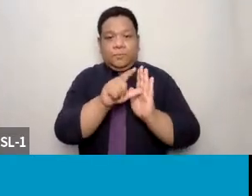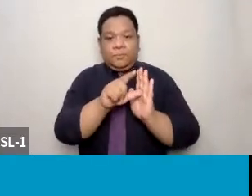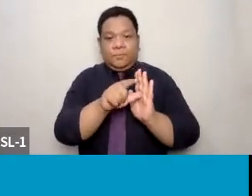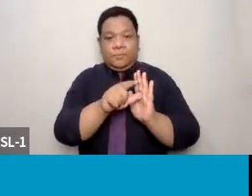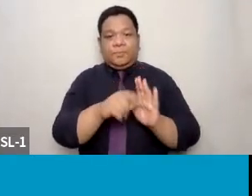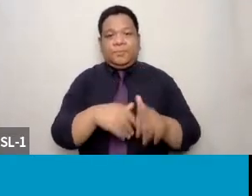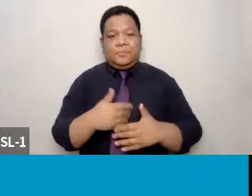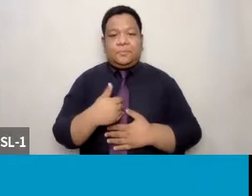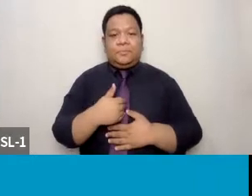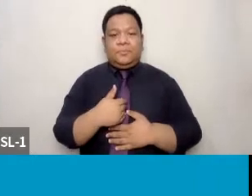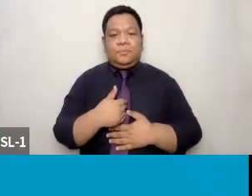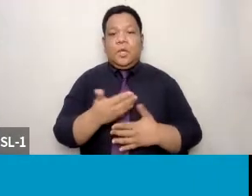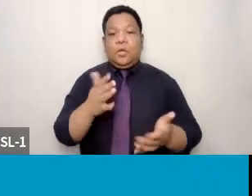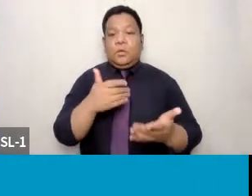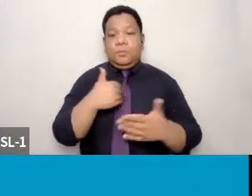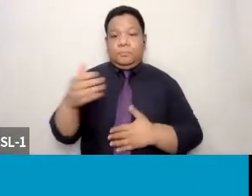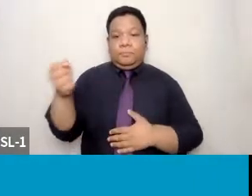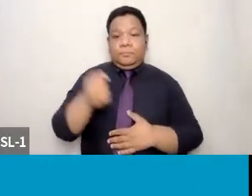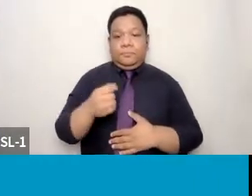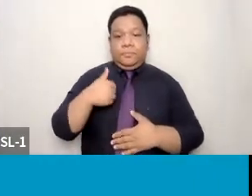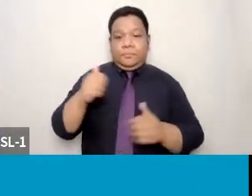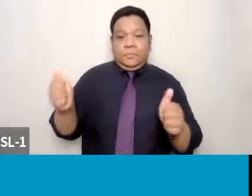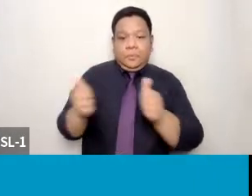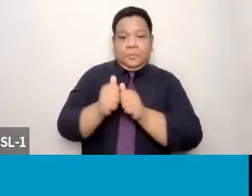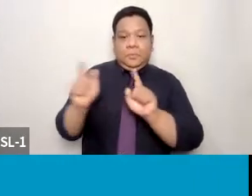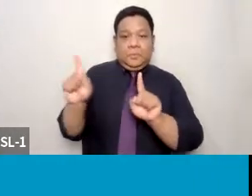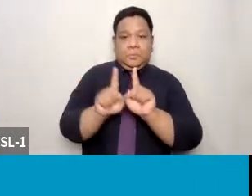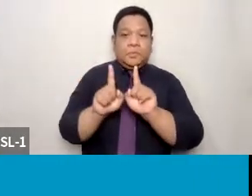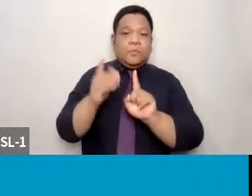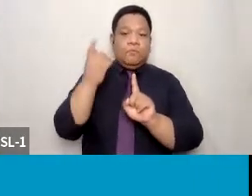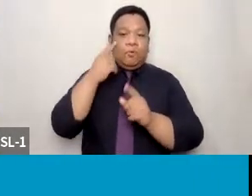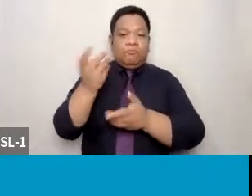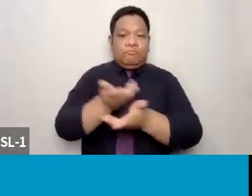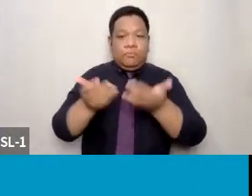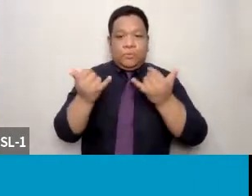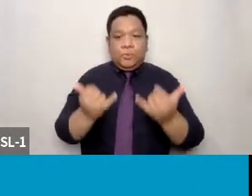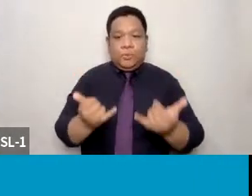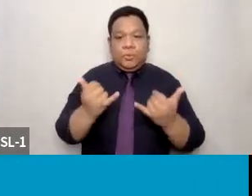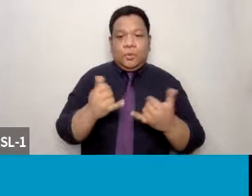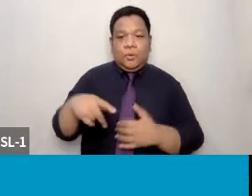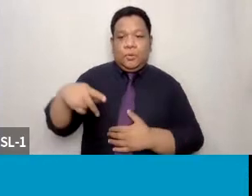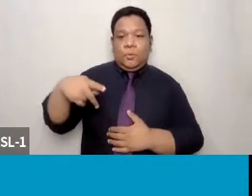Let me call on again my colleague who will join me in facilitating today, Paul del Rosario of UNICEF.